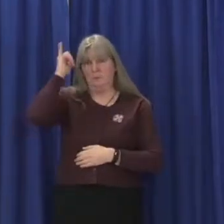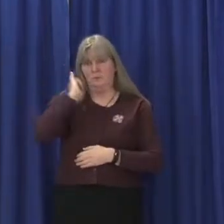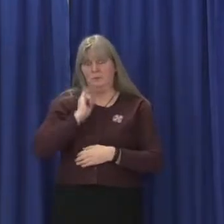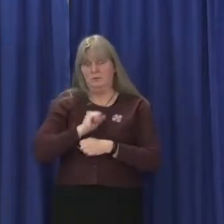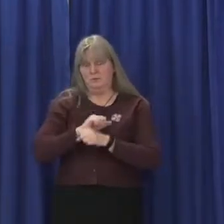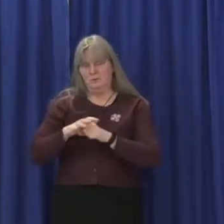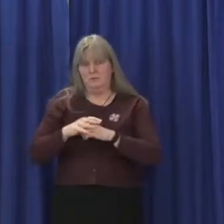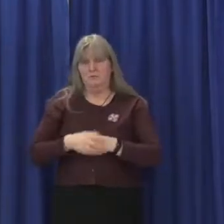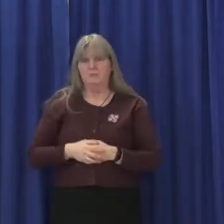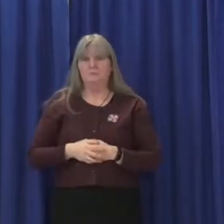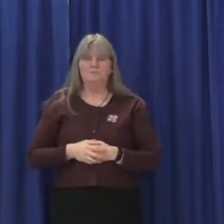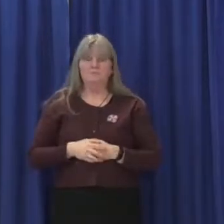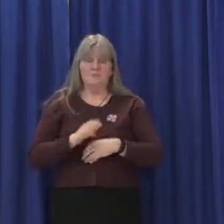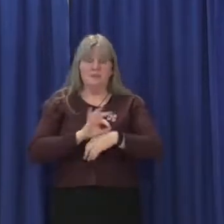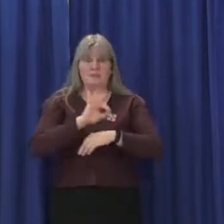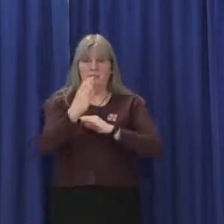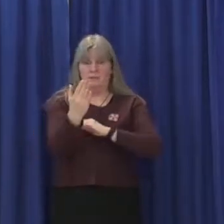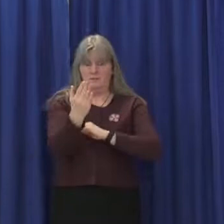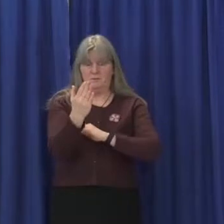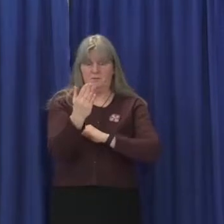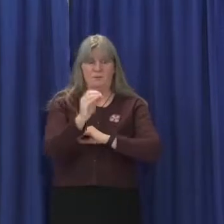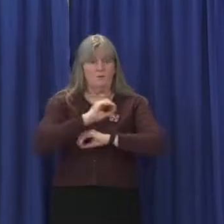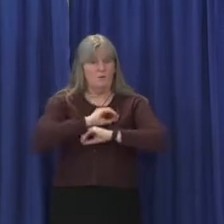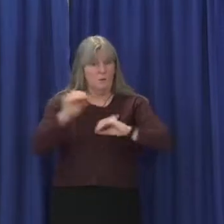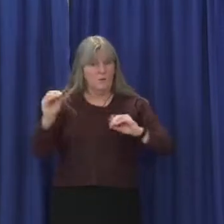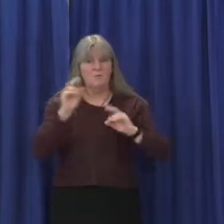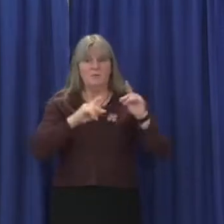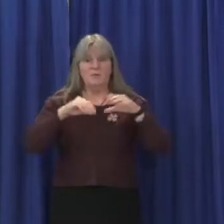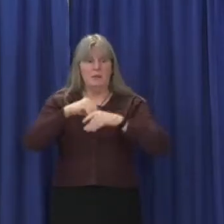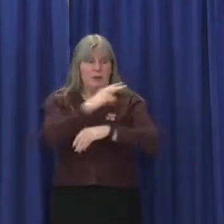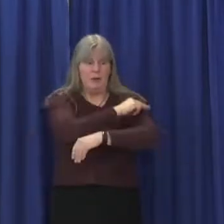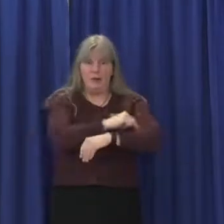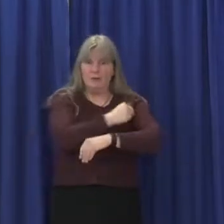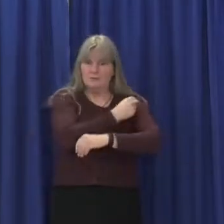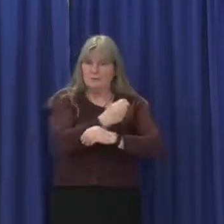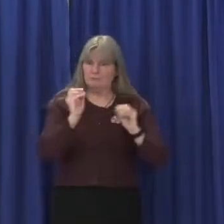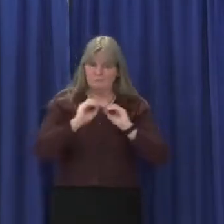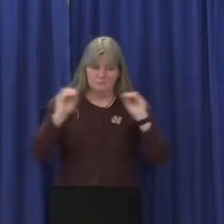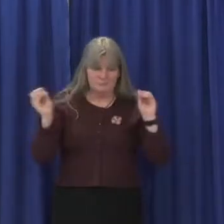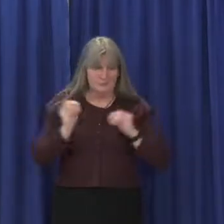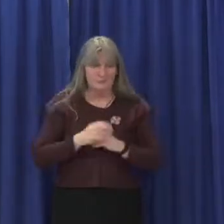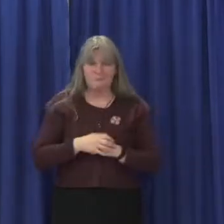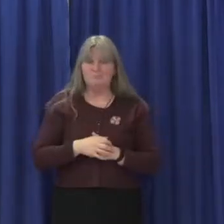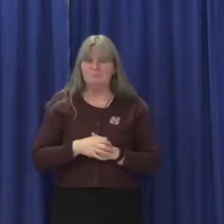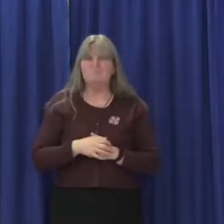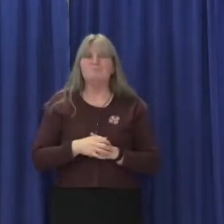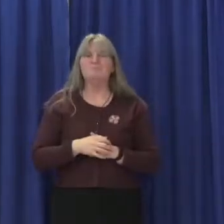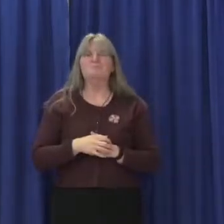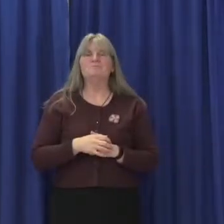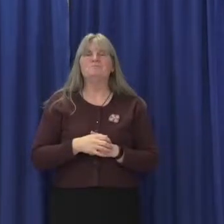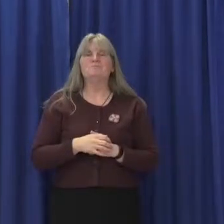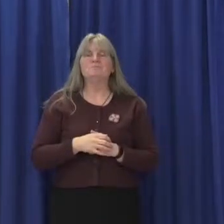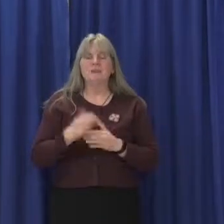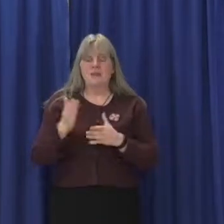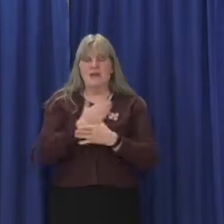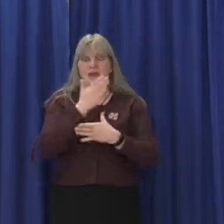As of today at 9am, no people are in hospital in Yukon due to COVID-19. The average new daily case